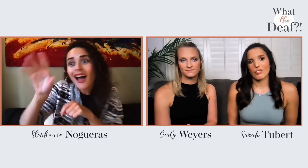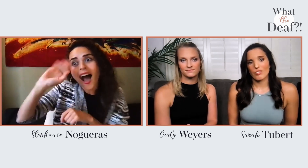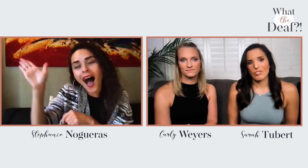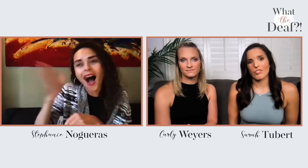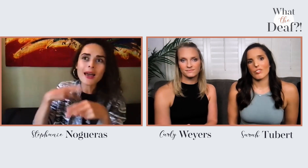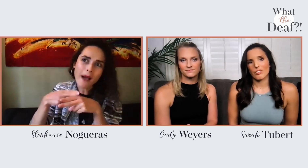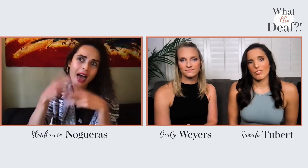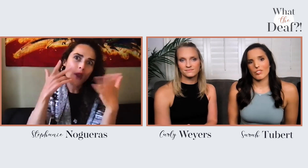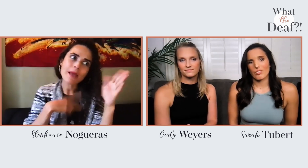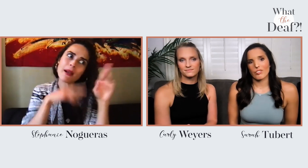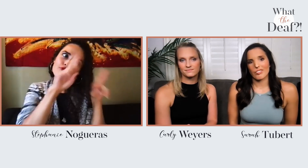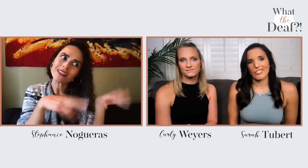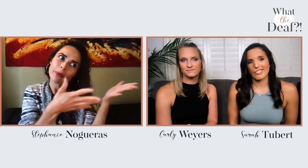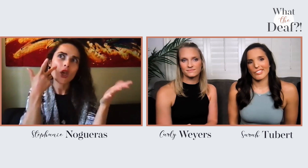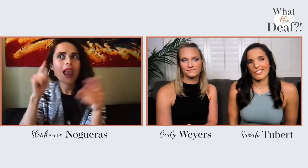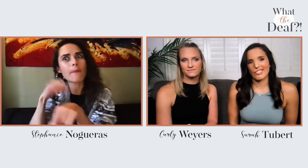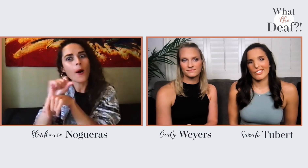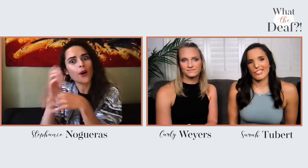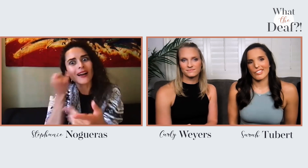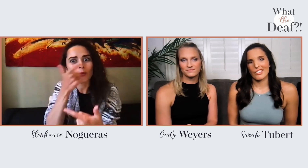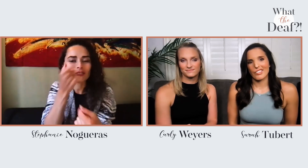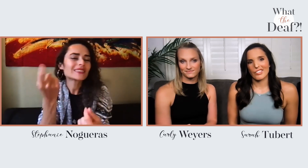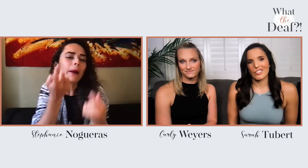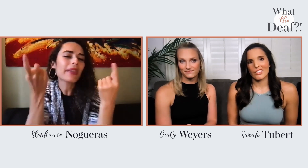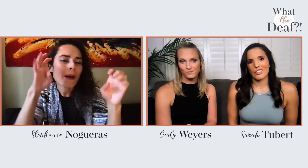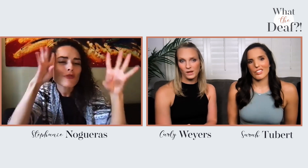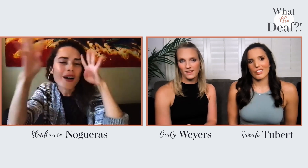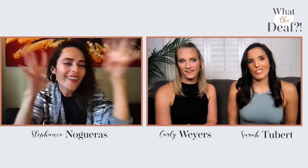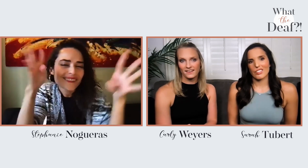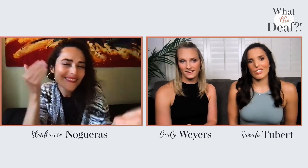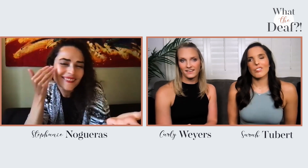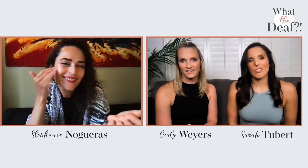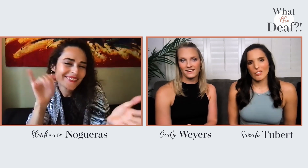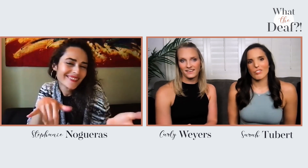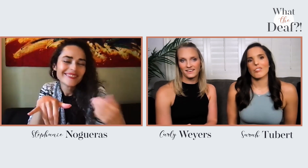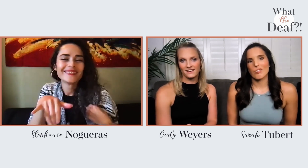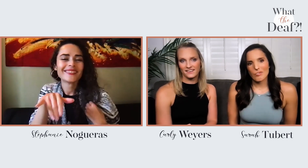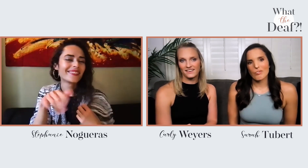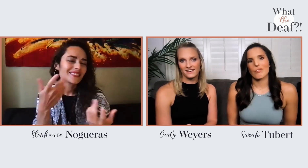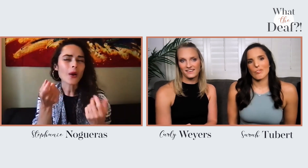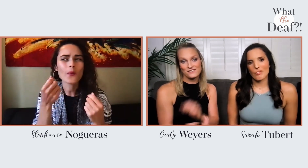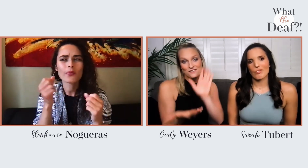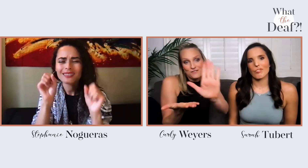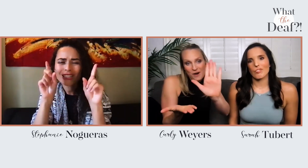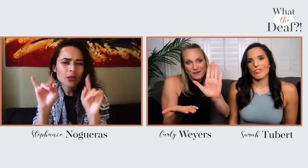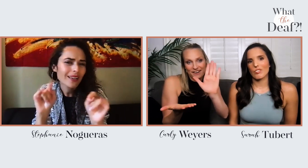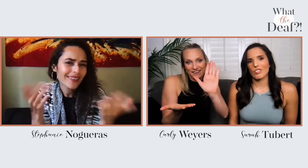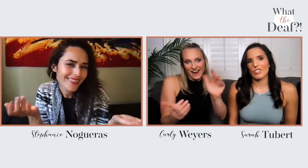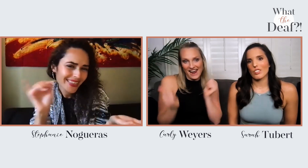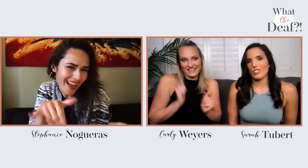Send information to individuals about yourself, right? Get creative, send them your resume, talk to them about yourself, just do it.